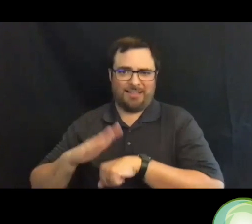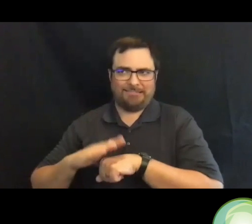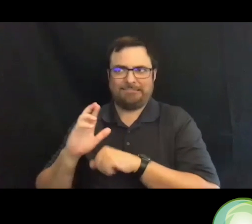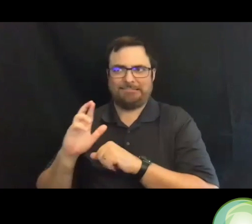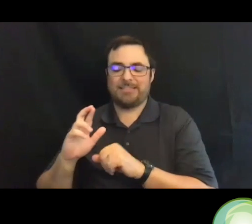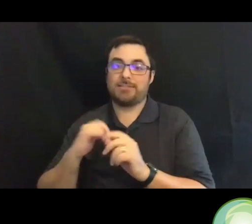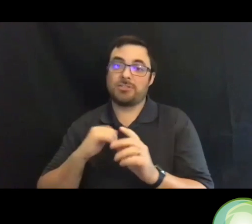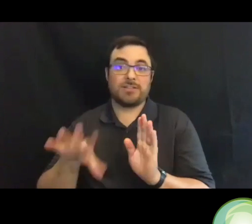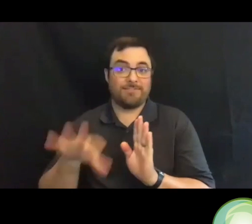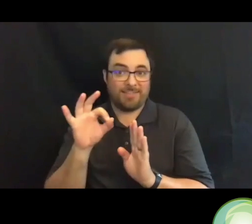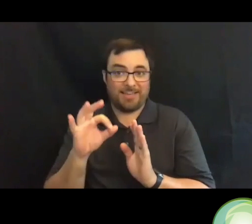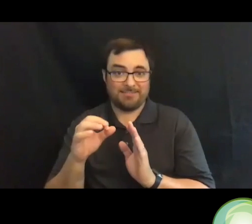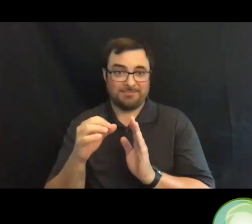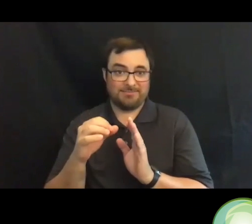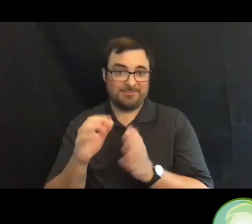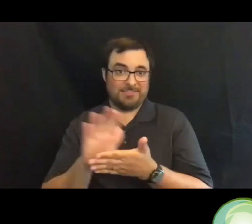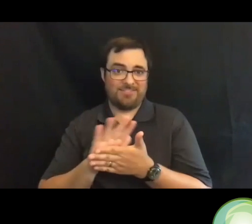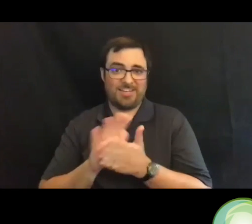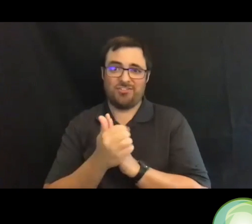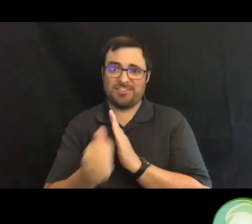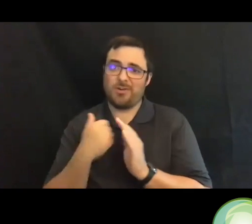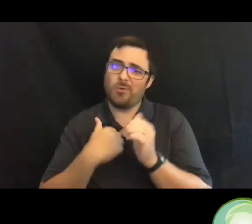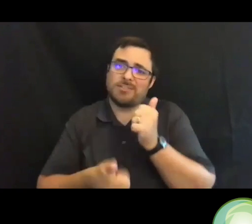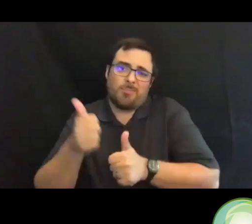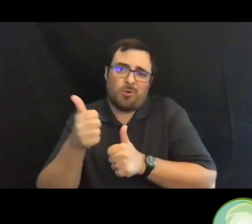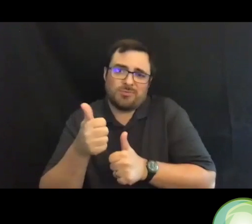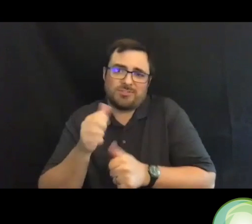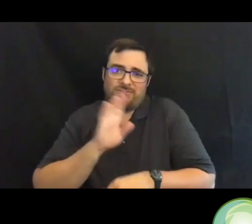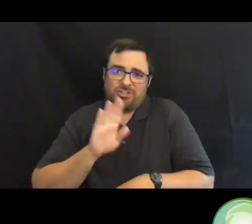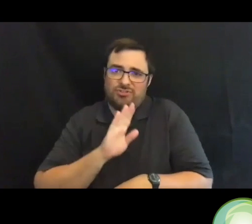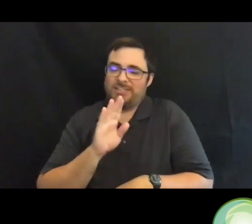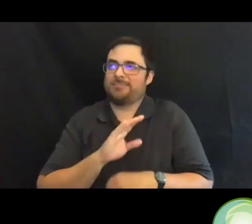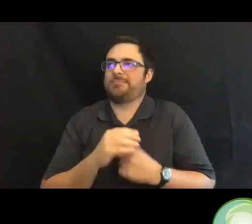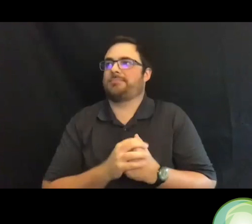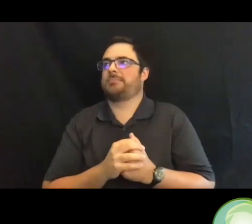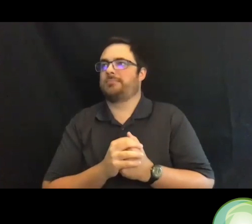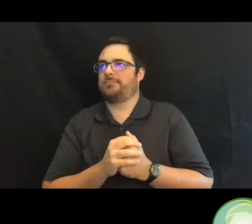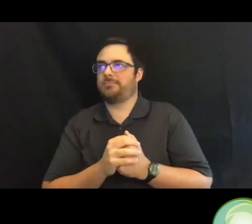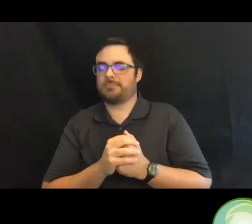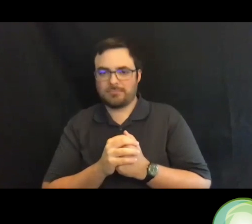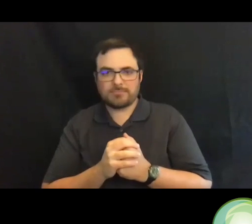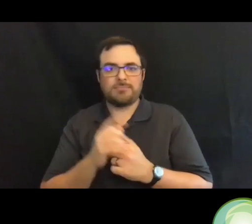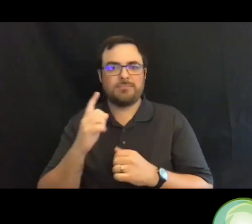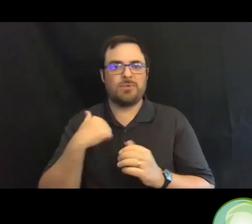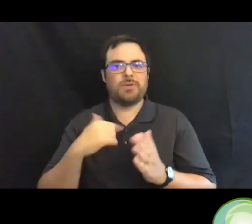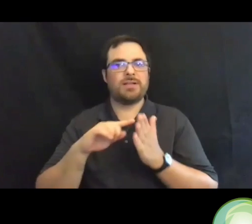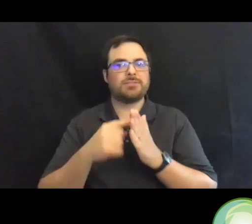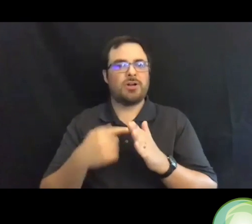I was trying to teach is was the frustrating part. So when I originally started making that Wakelet not for this talk